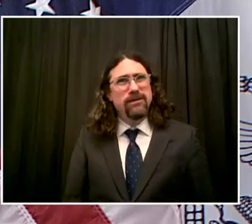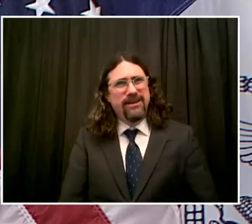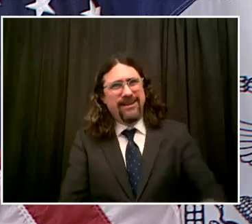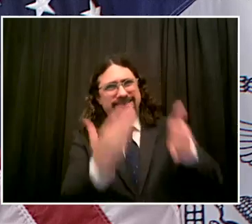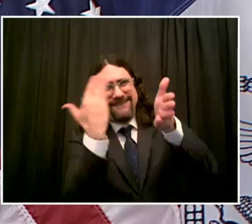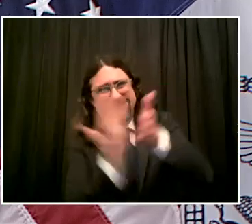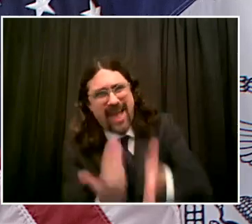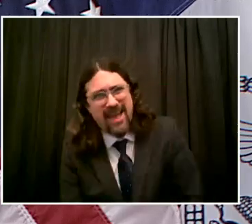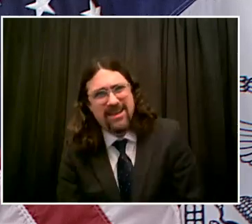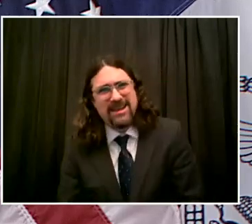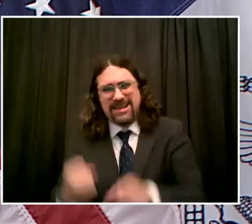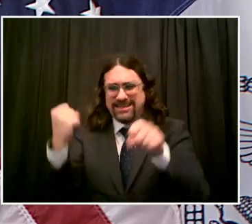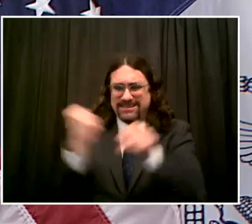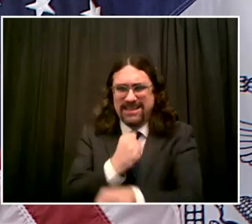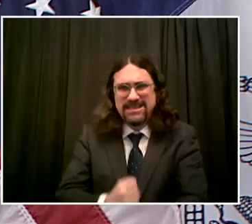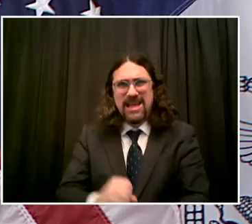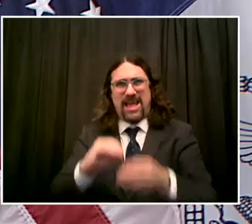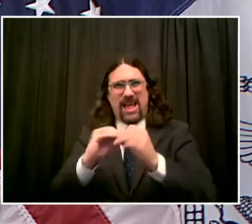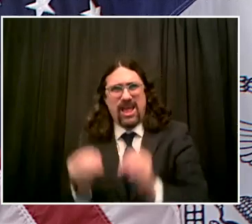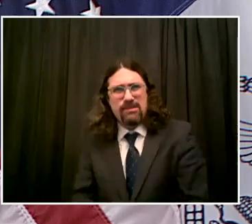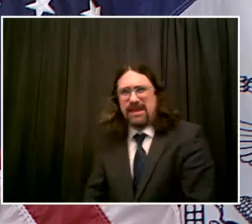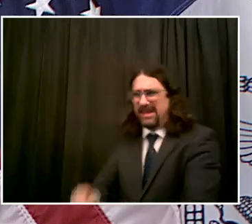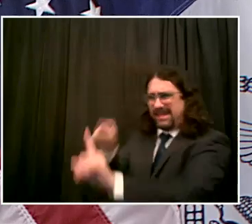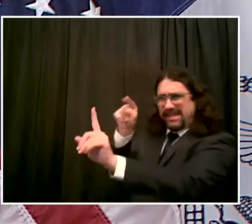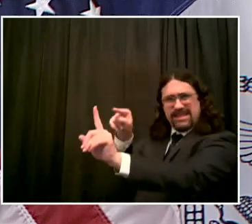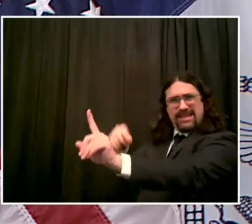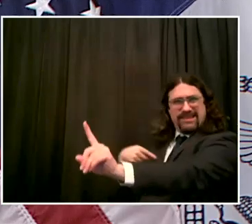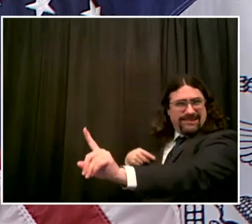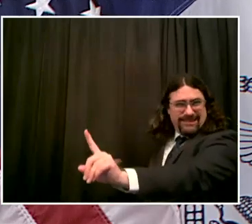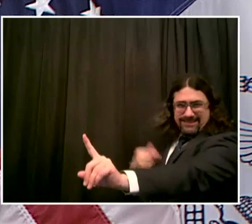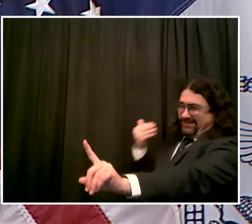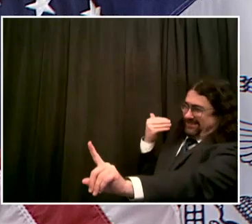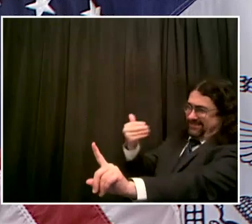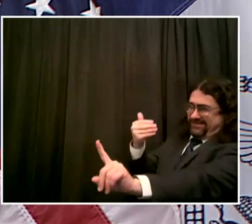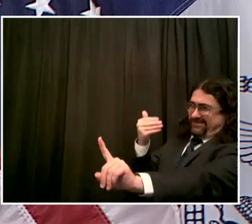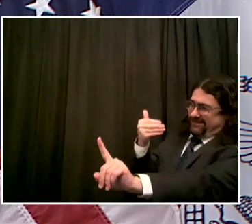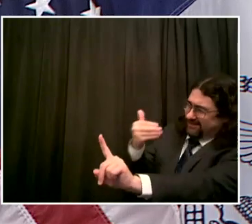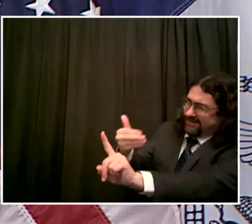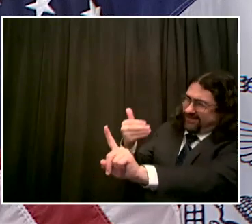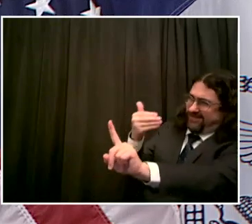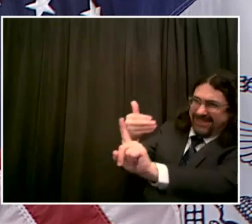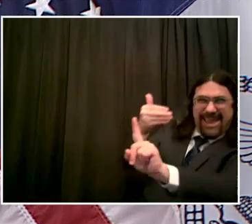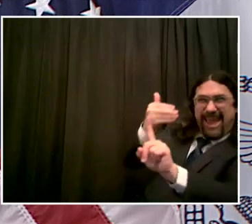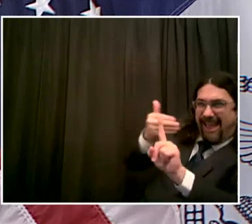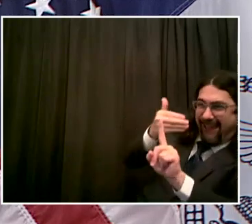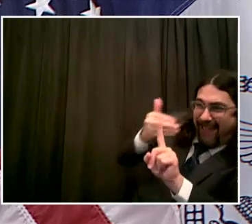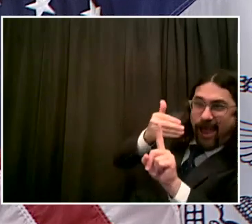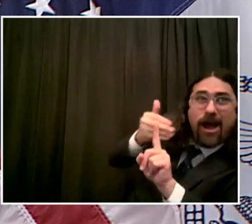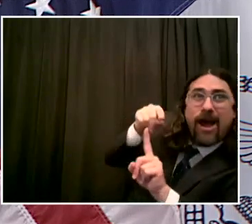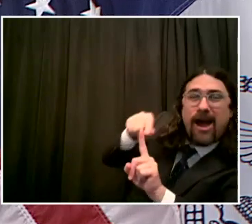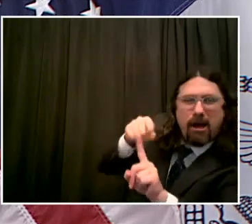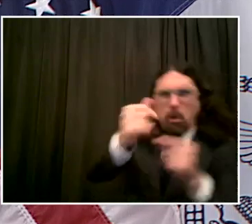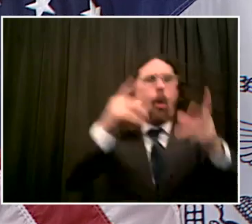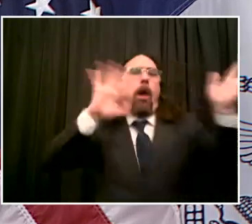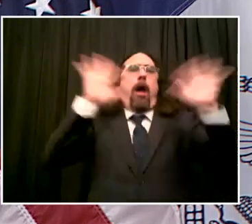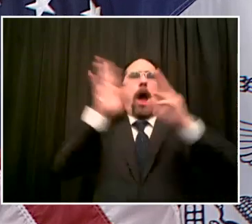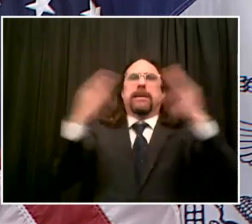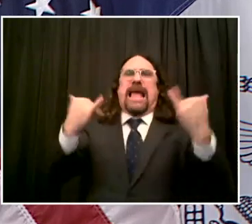THESE FACTS SPEAK FOR THEMSELVES. WE STOOD THERE TOGETHER. WE HELTHD E LINE AND BEAT BKAC